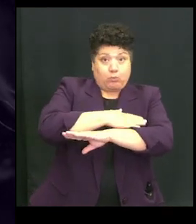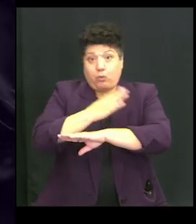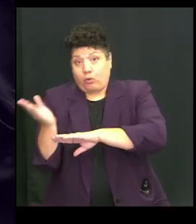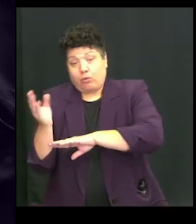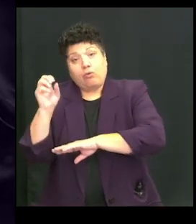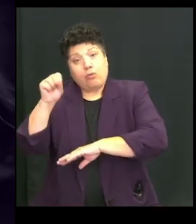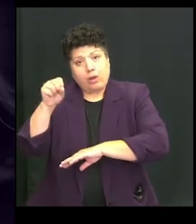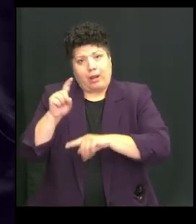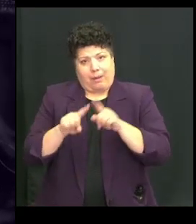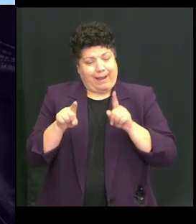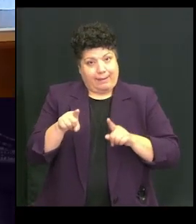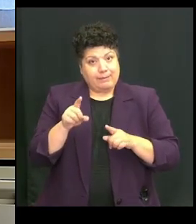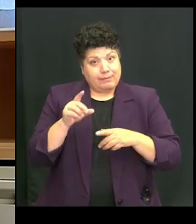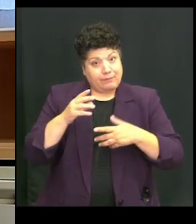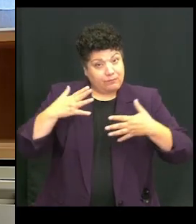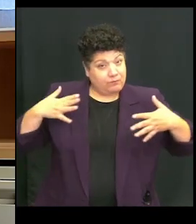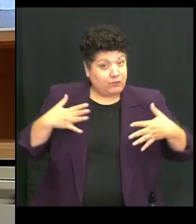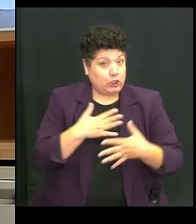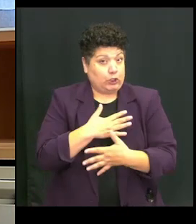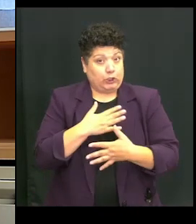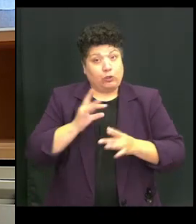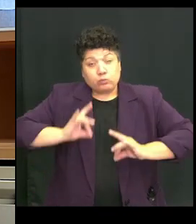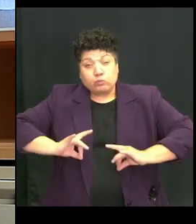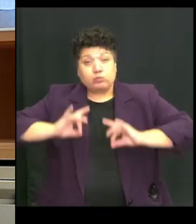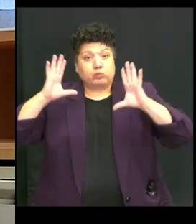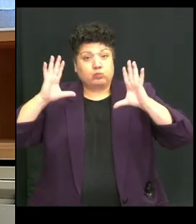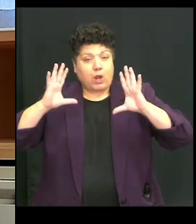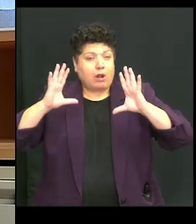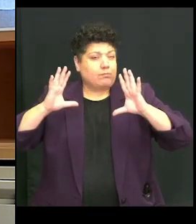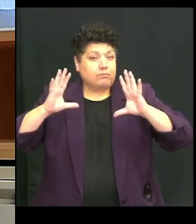But that's not to say this will always be true.